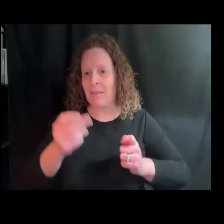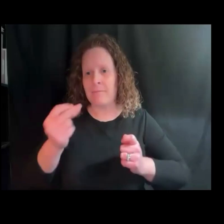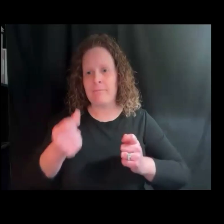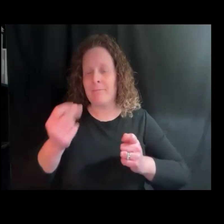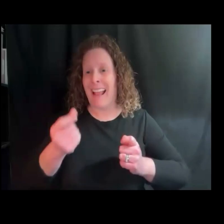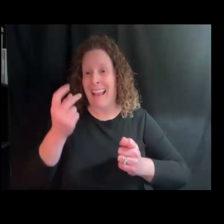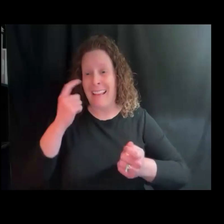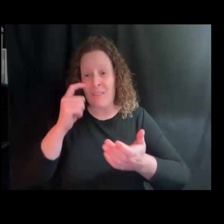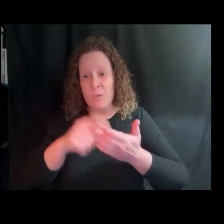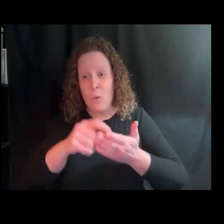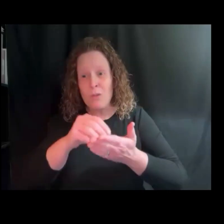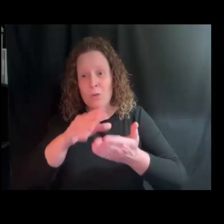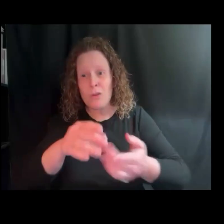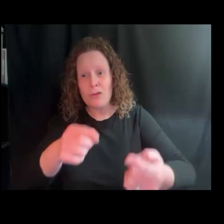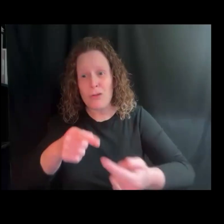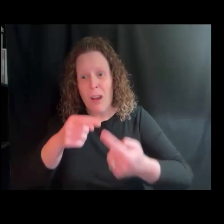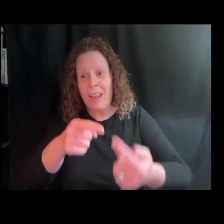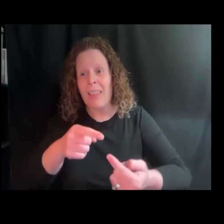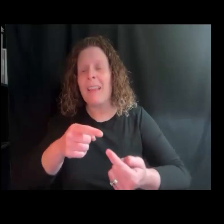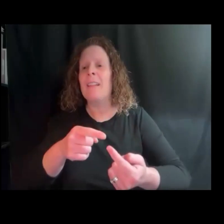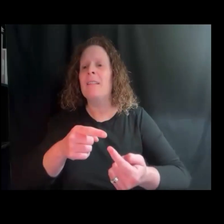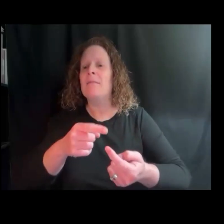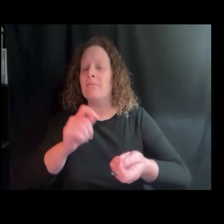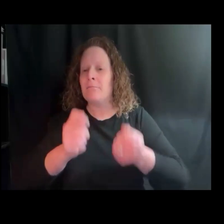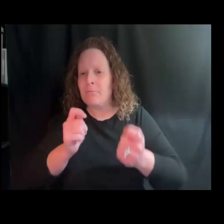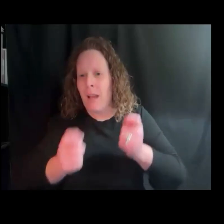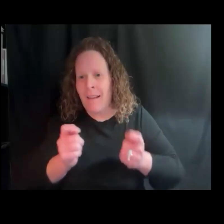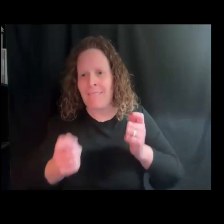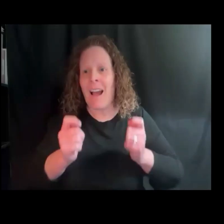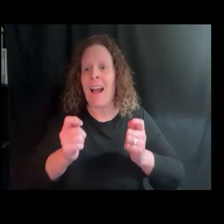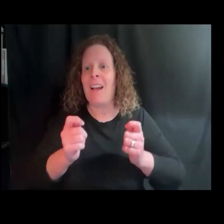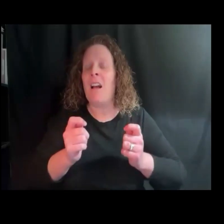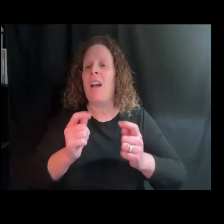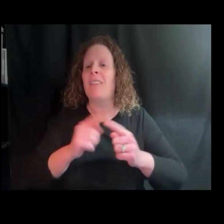all of these deaf students right? If you notice the deaf